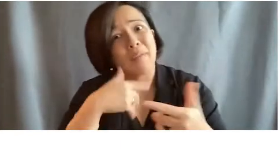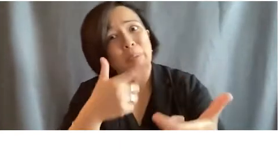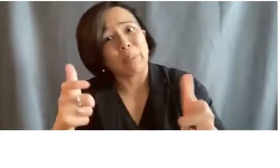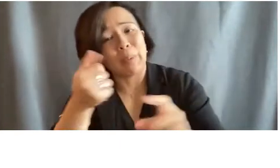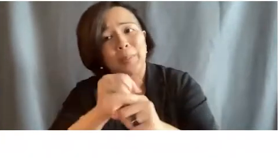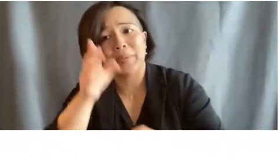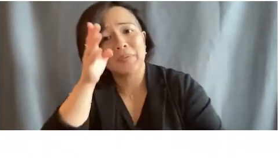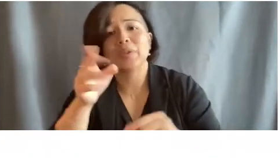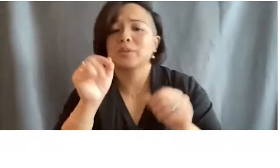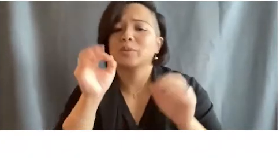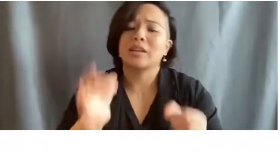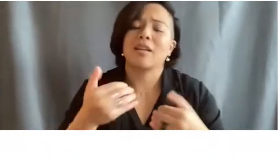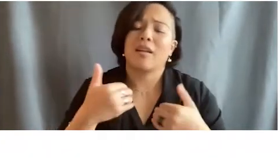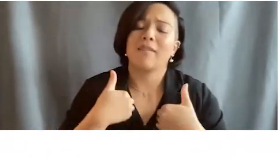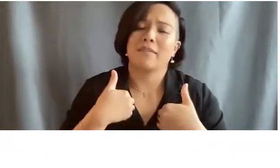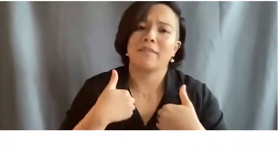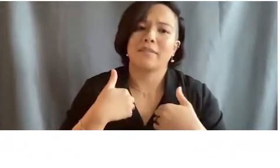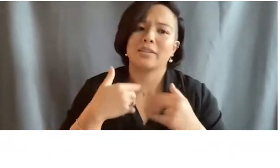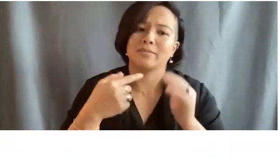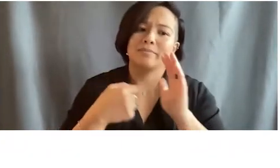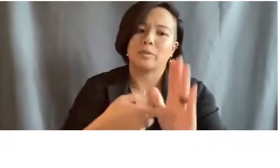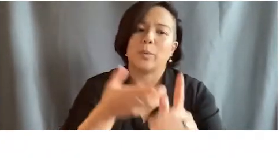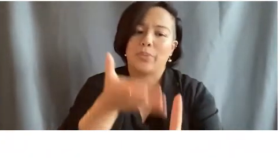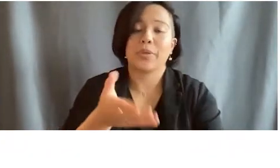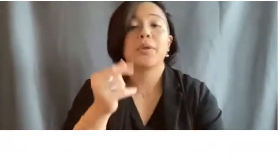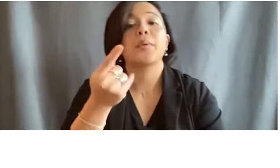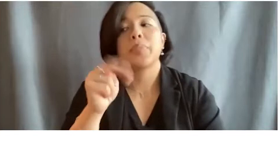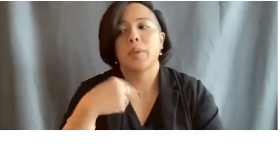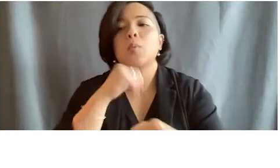And then we're working also on innovative financing.